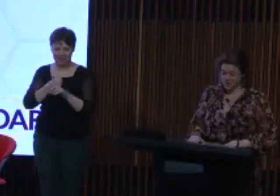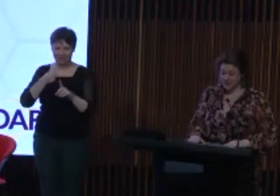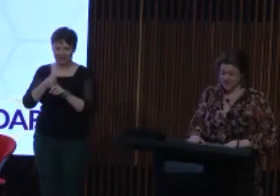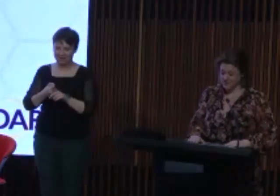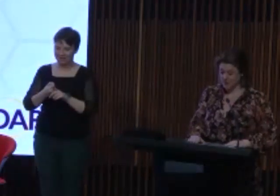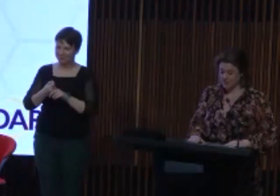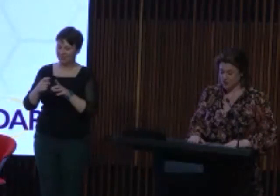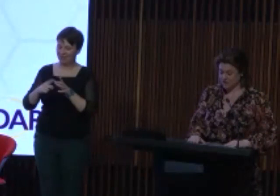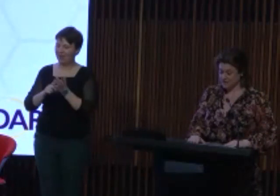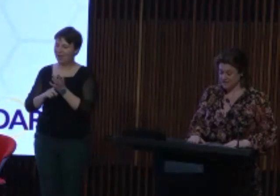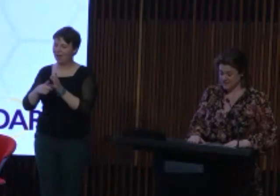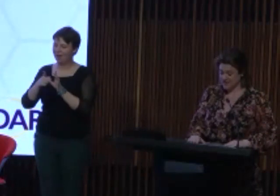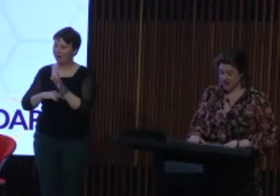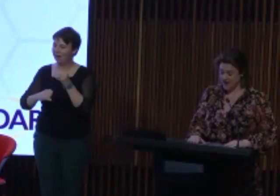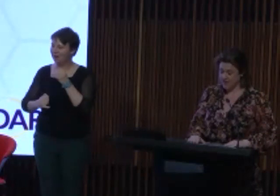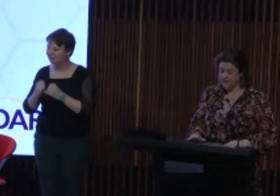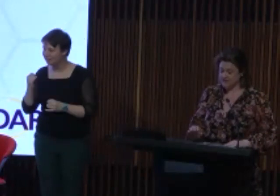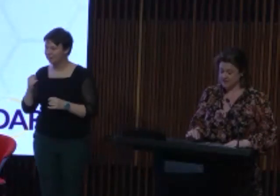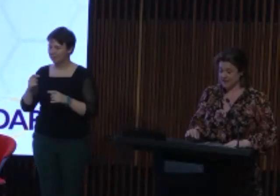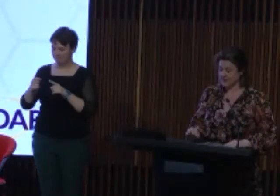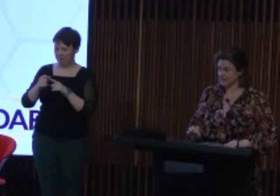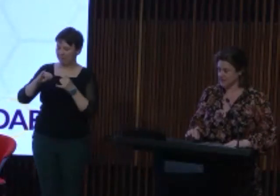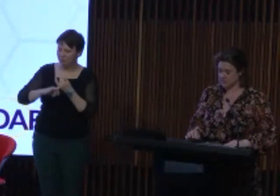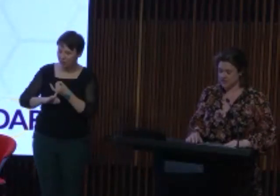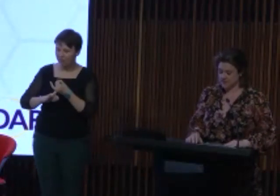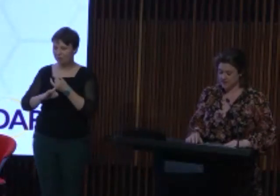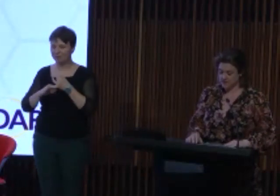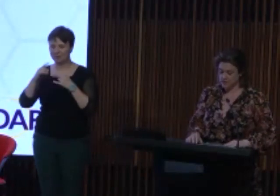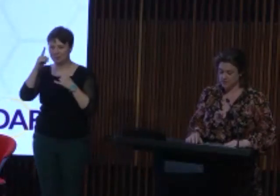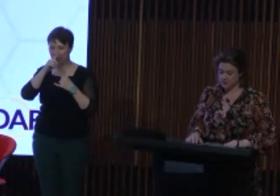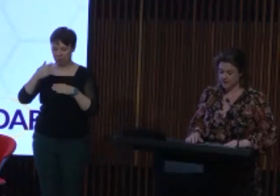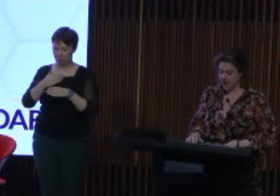workers, public servants here today that are clearly deeply committed to ensuring that